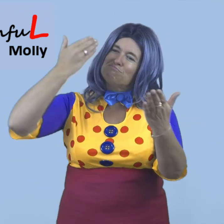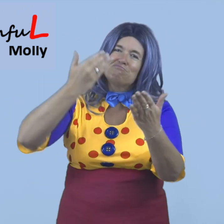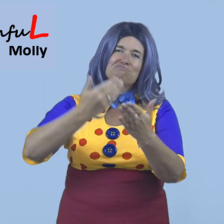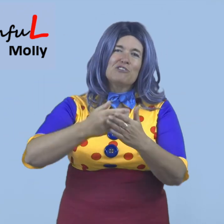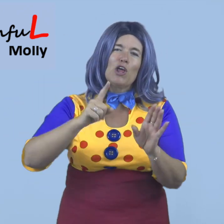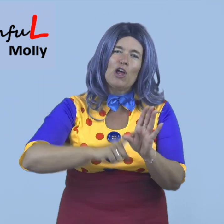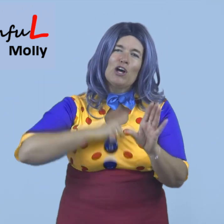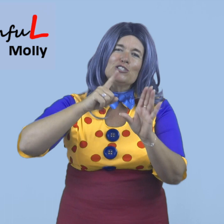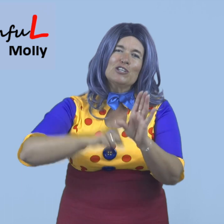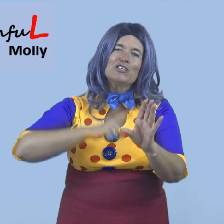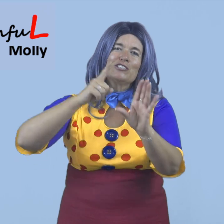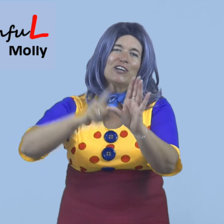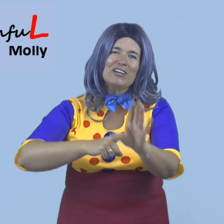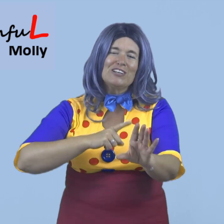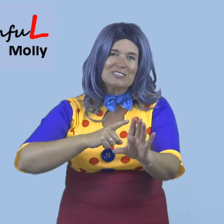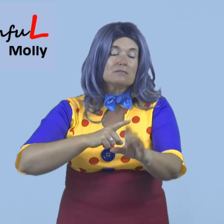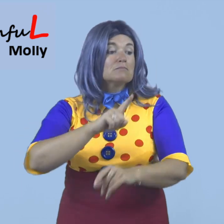“I remember every house without checking my list,